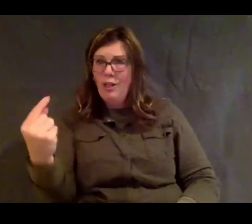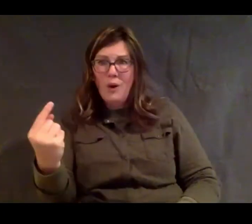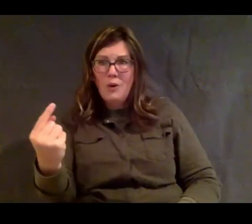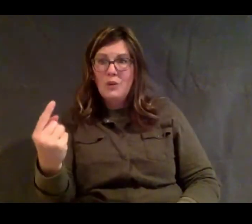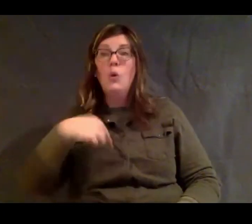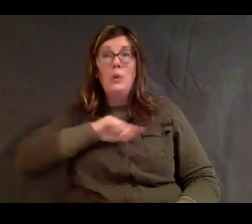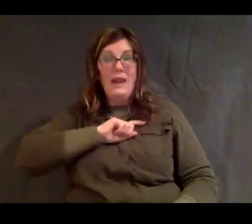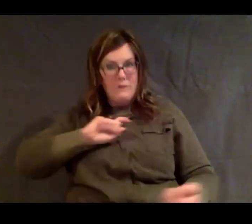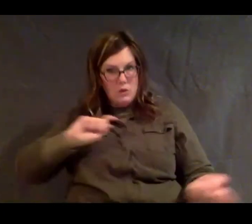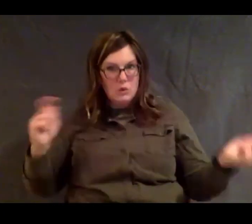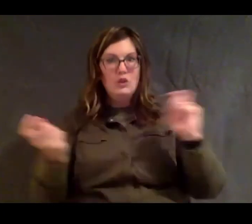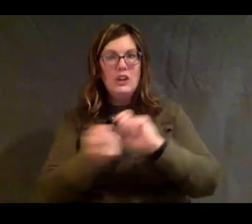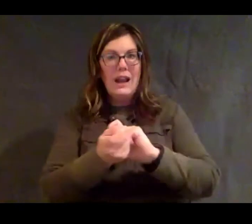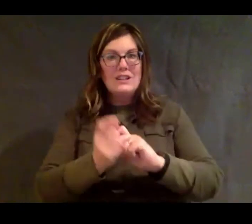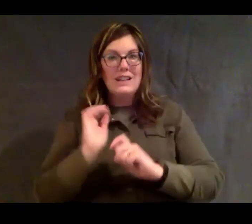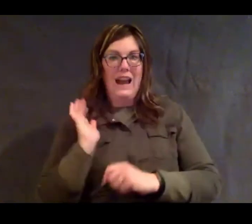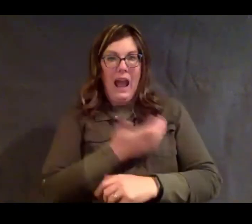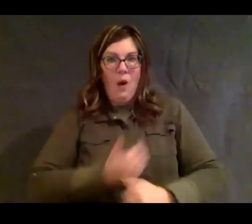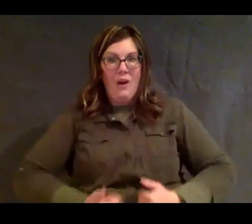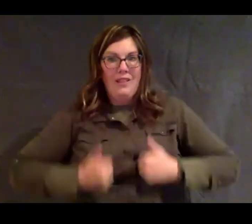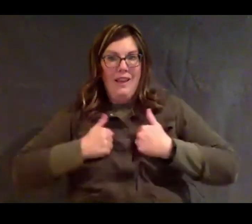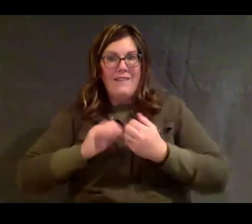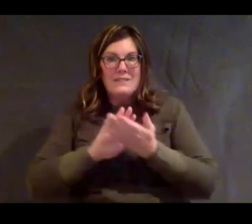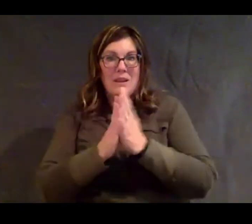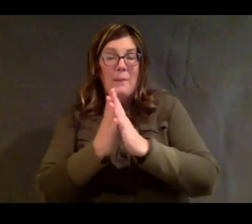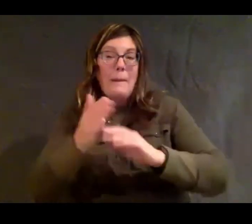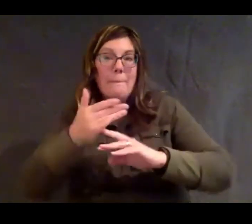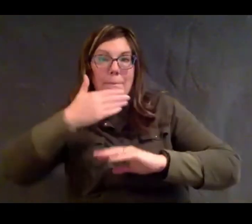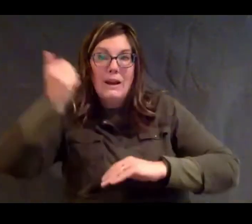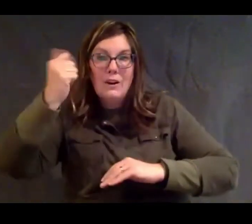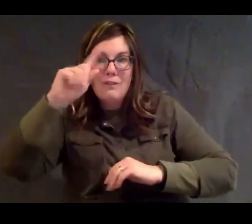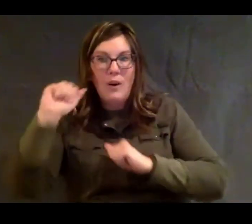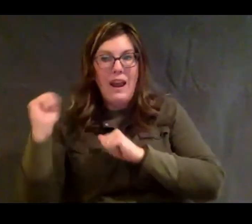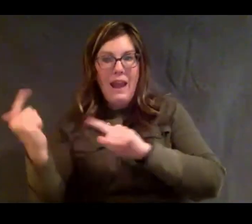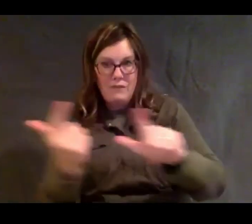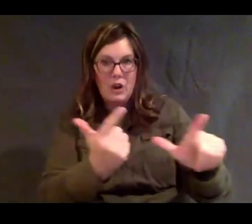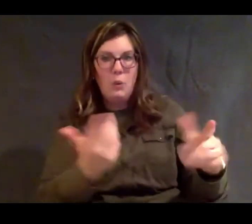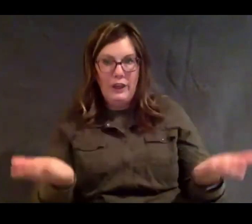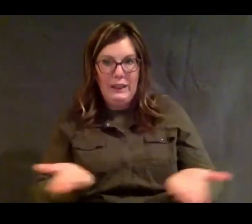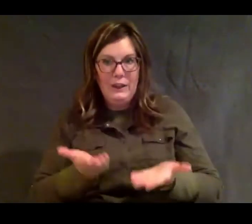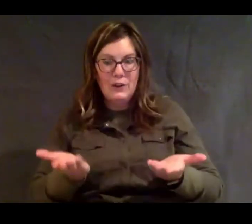our lives better and our planet better for everyone who is here and so we have got a lot